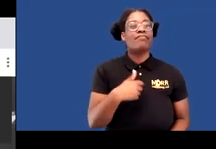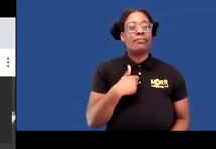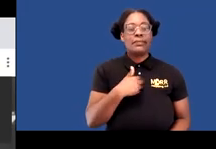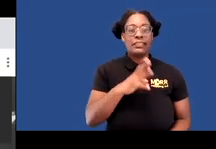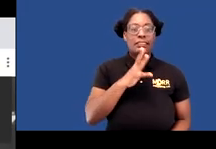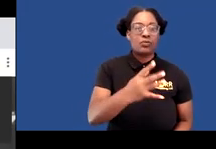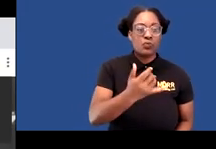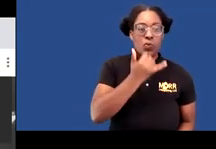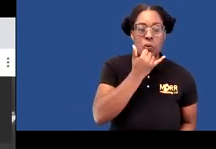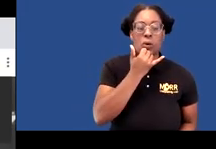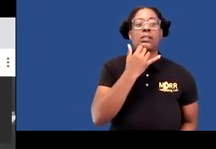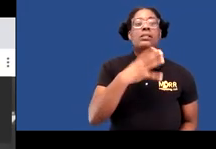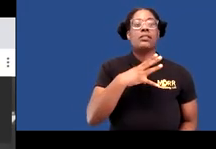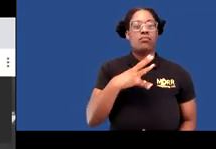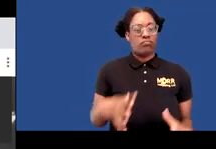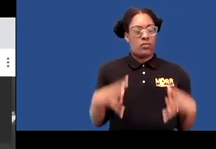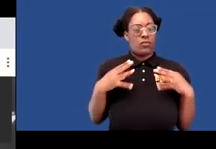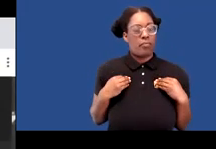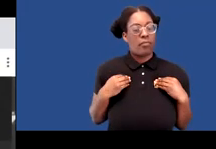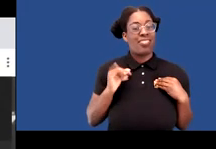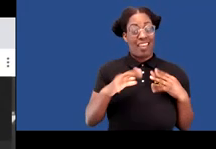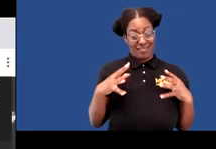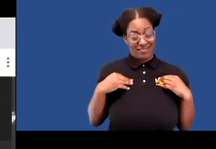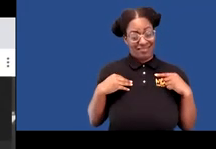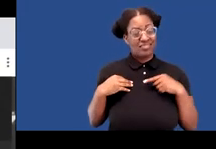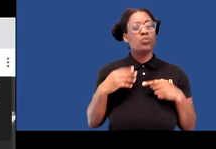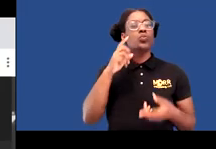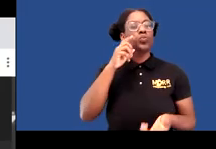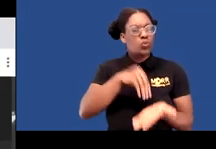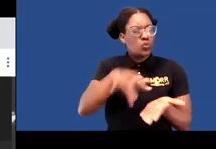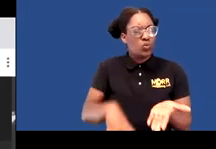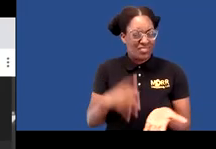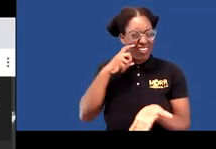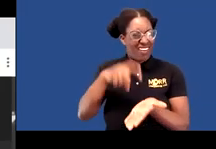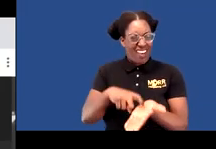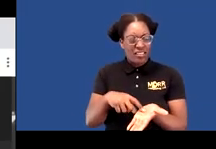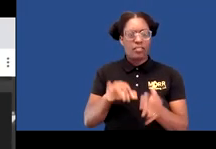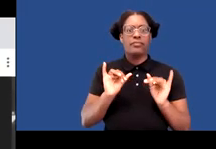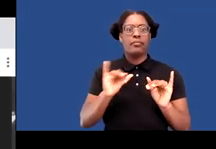"and see my willingness to grow and change." Absolutely.